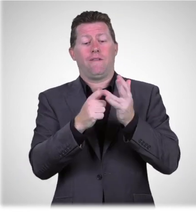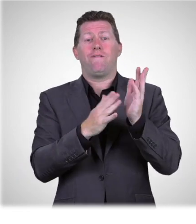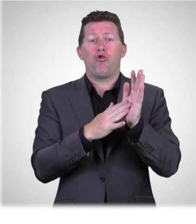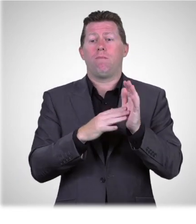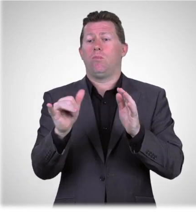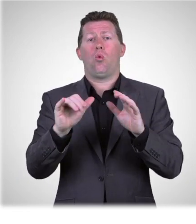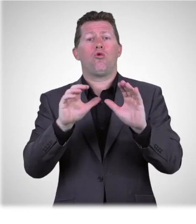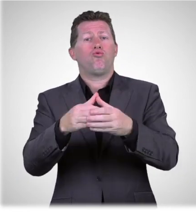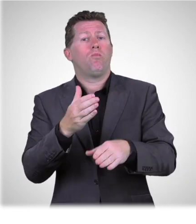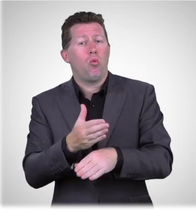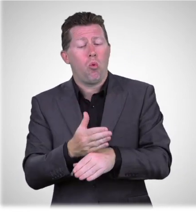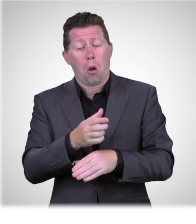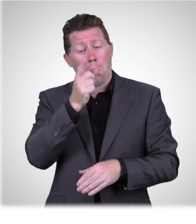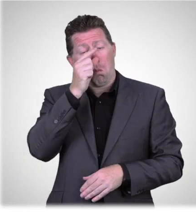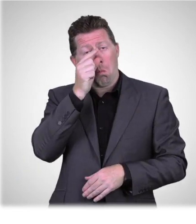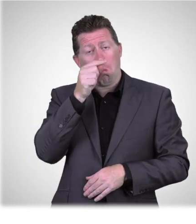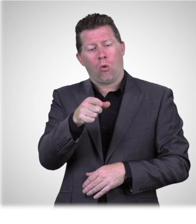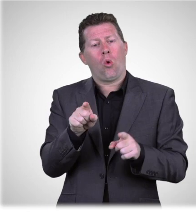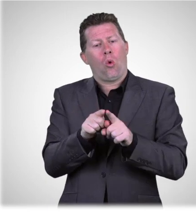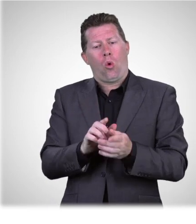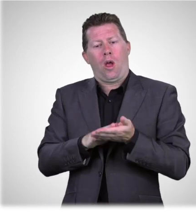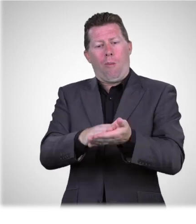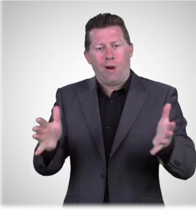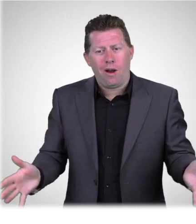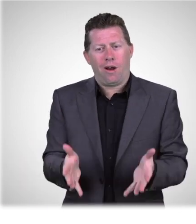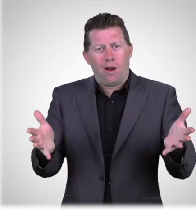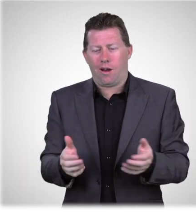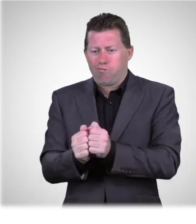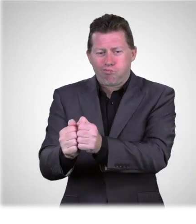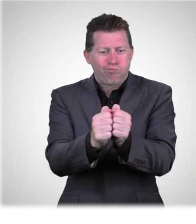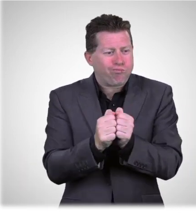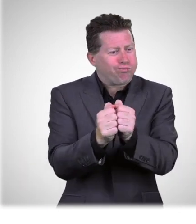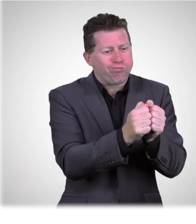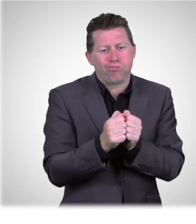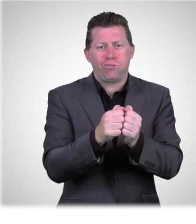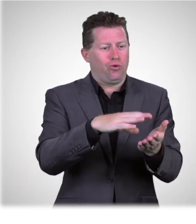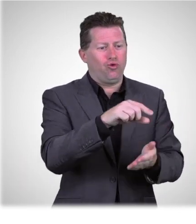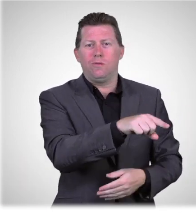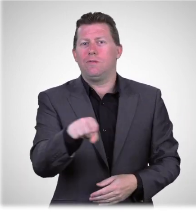of the post-class activity can also help foster community and collaboration amongst students.